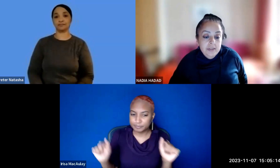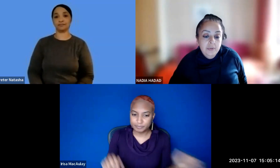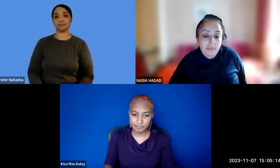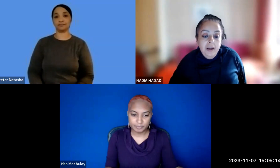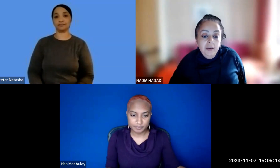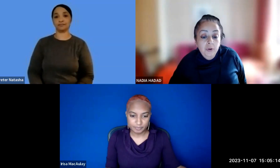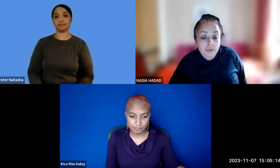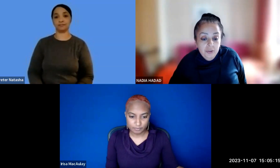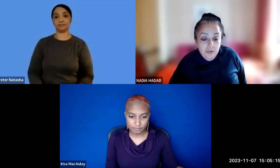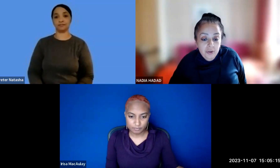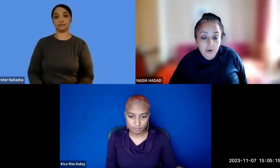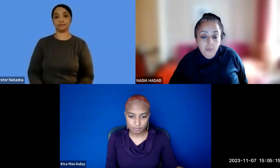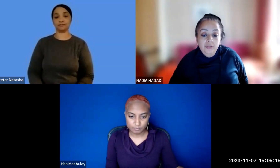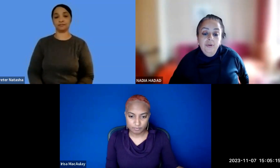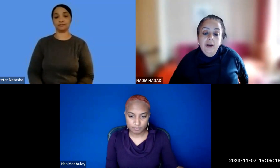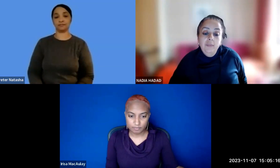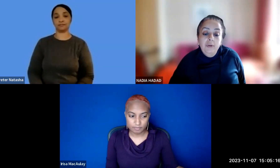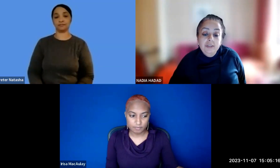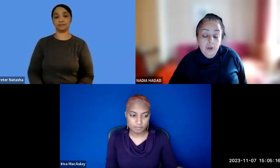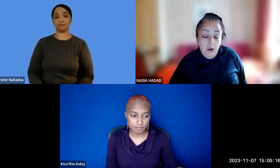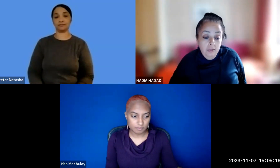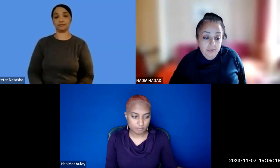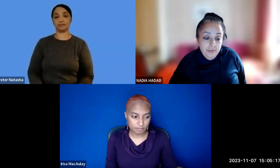Please remind muted with your cameras off.